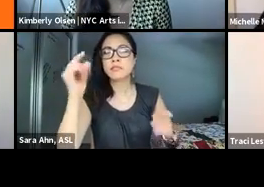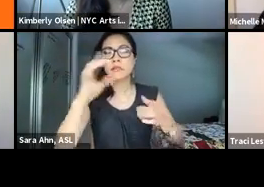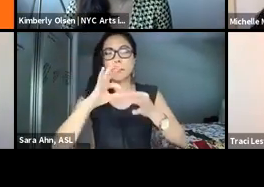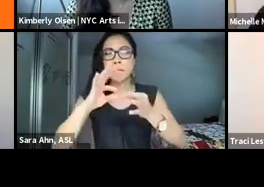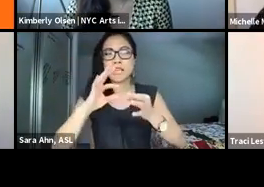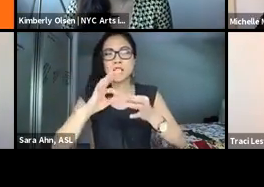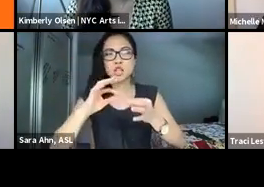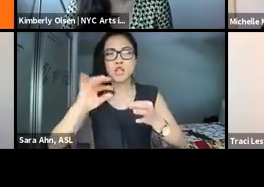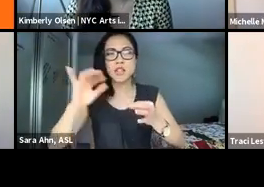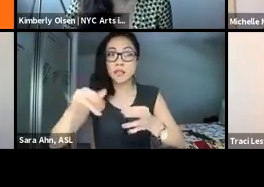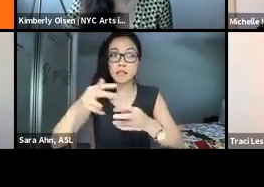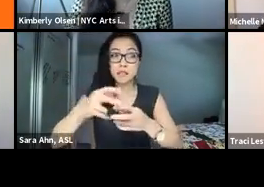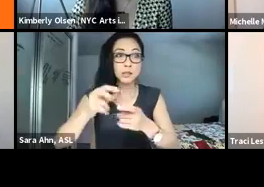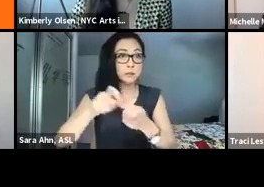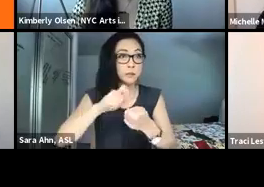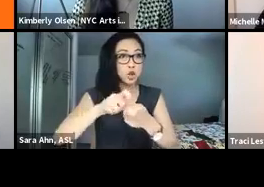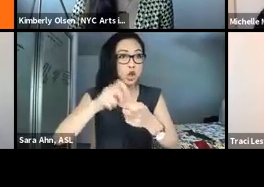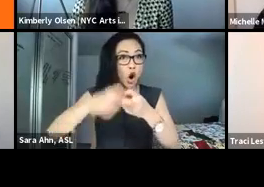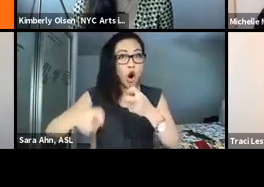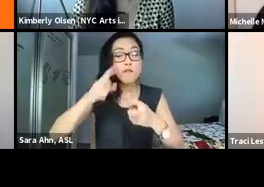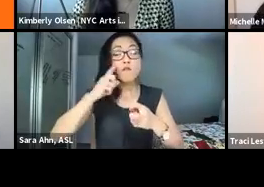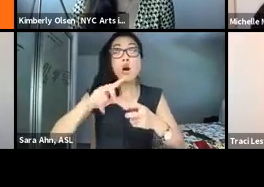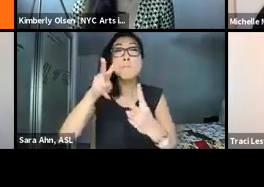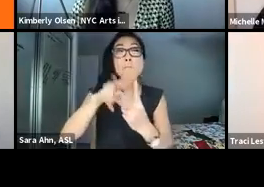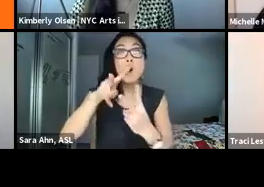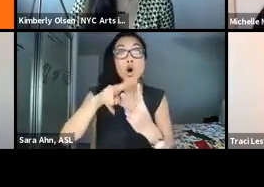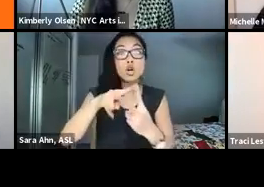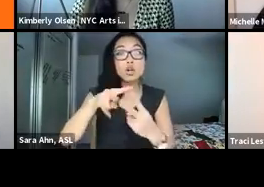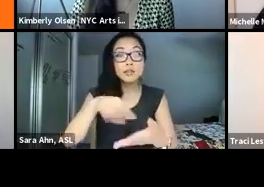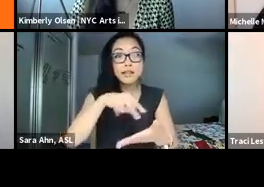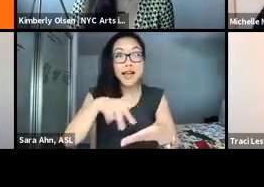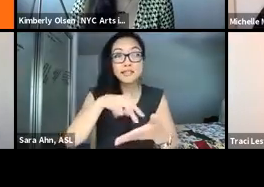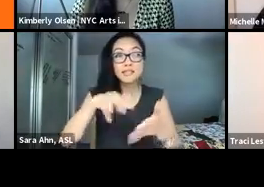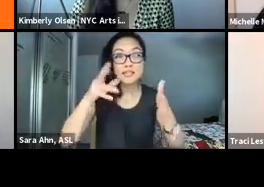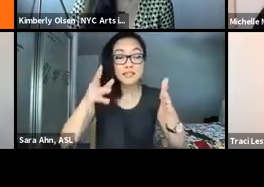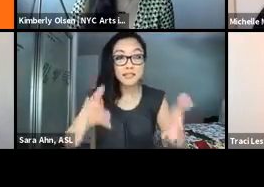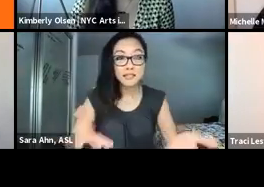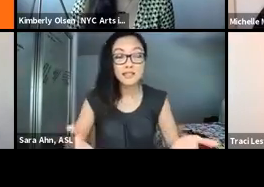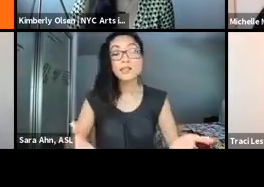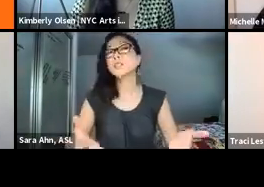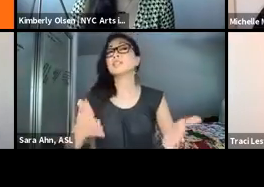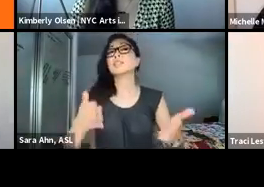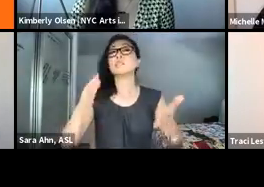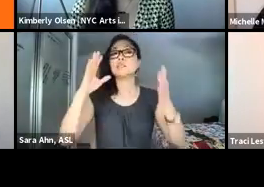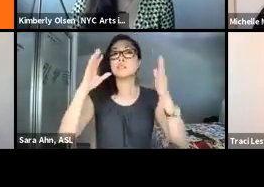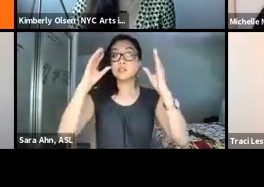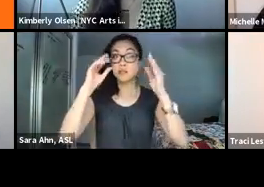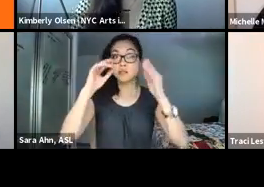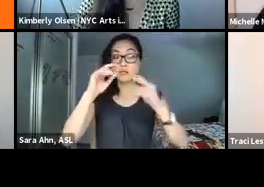arts doesn't live as a siloed sector. It is interconnected and interdependent with a variety